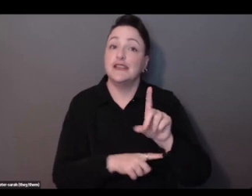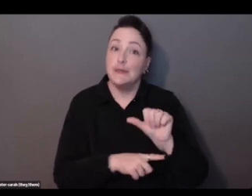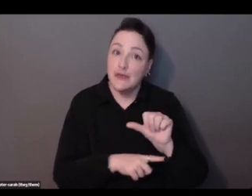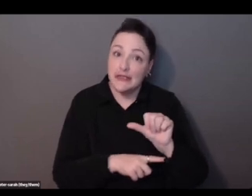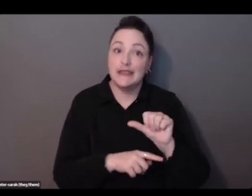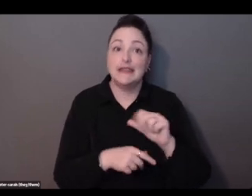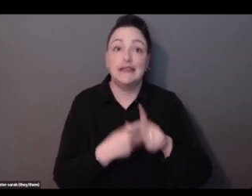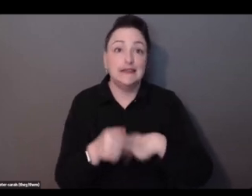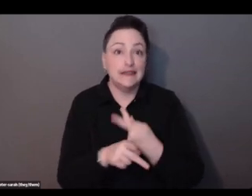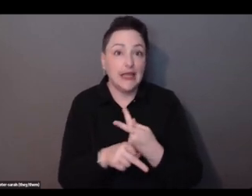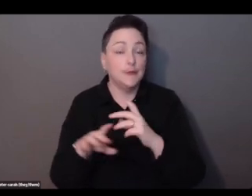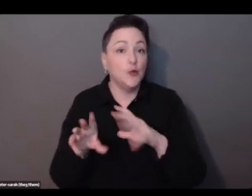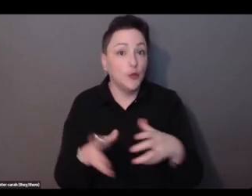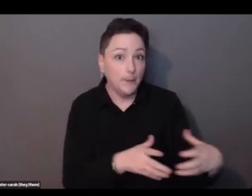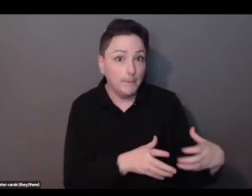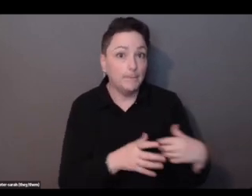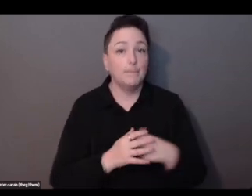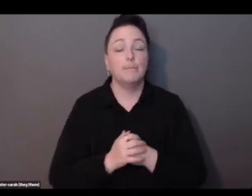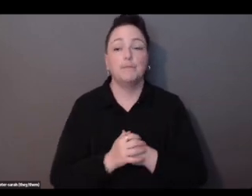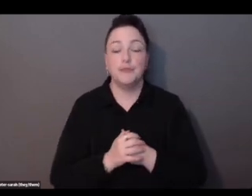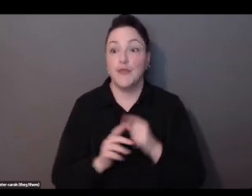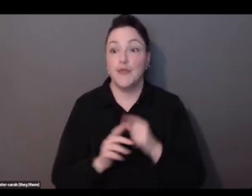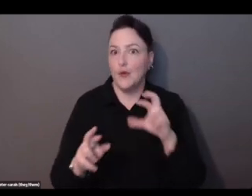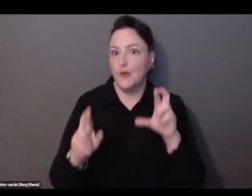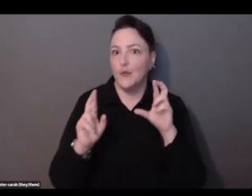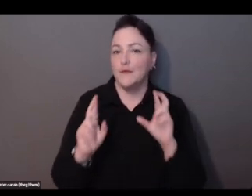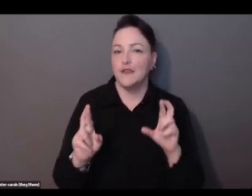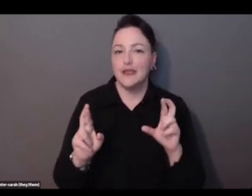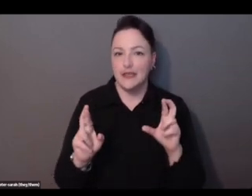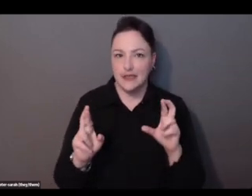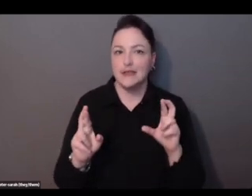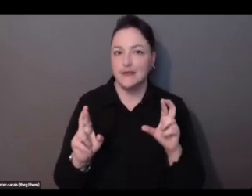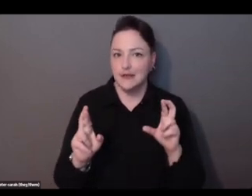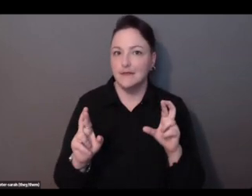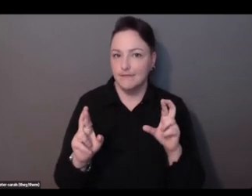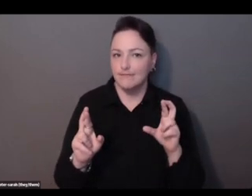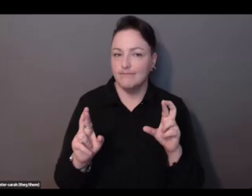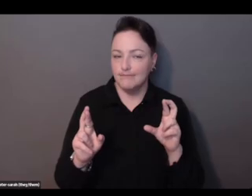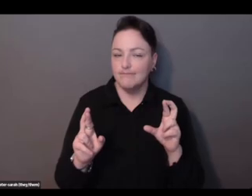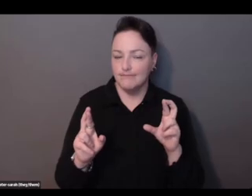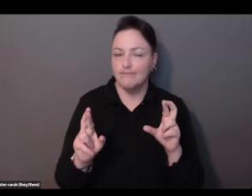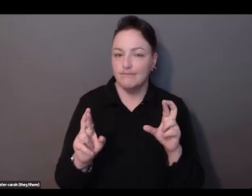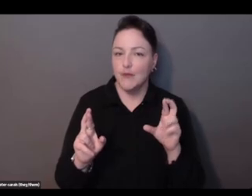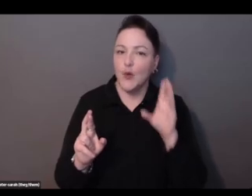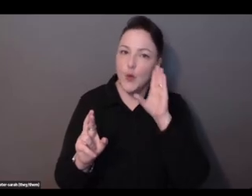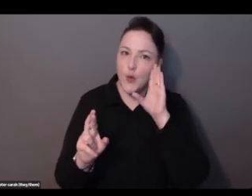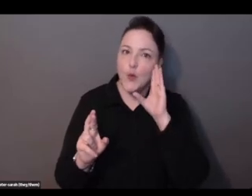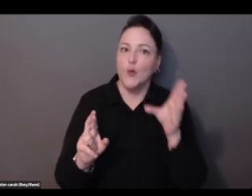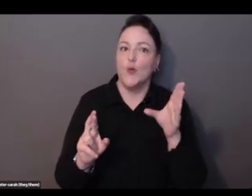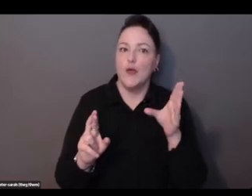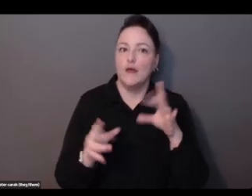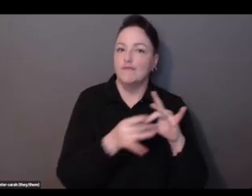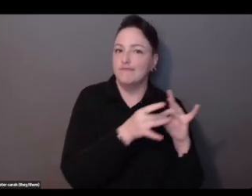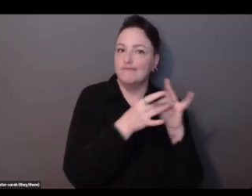hopefully some of that will speak more specifically to services relevant to caregivers